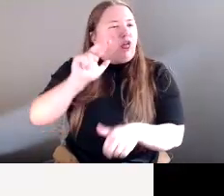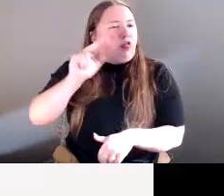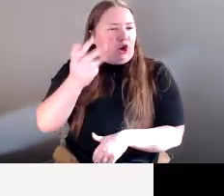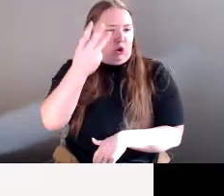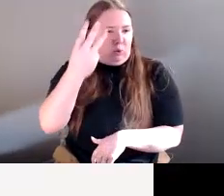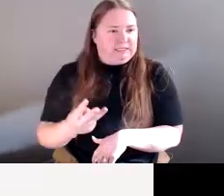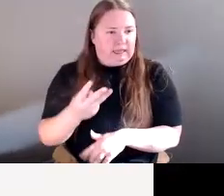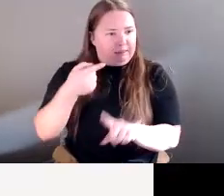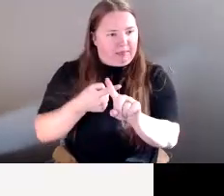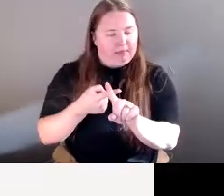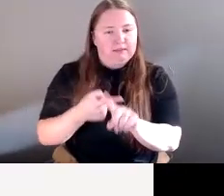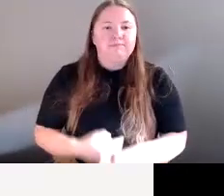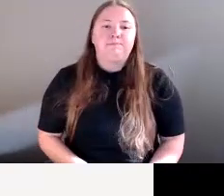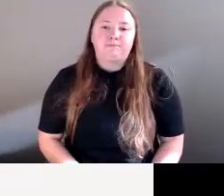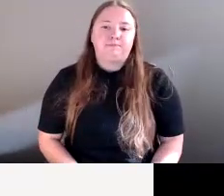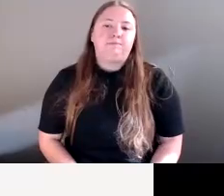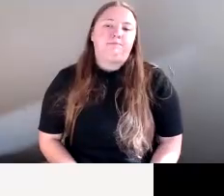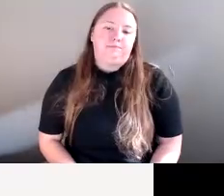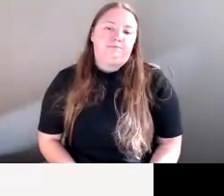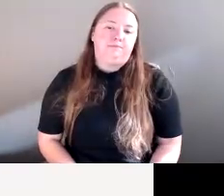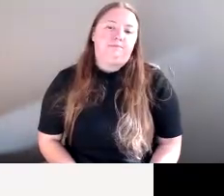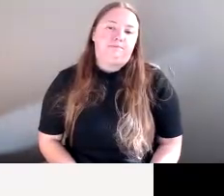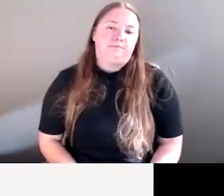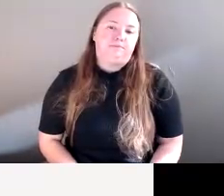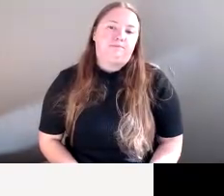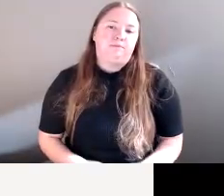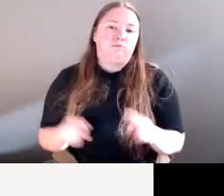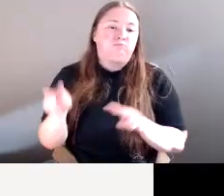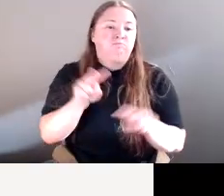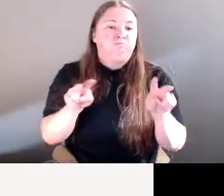When we take a look at the release notes, you'll always see that